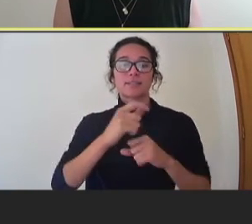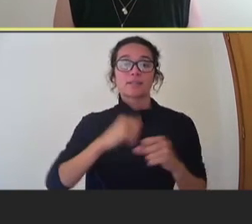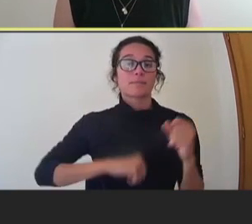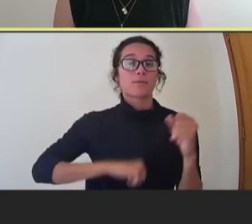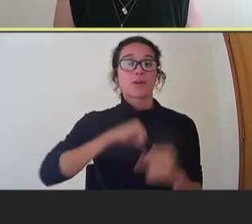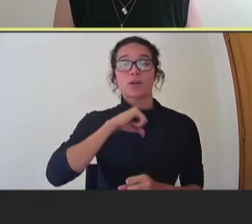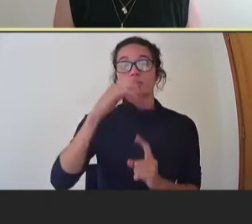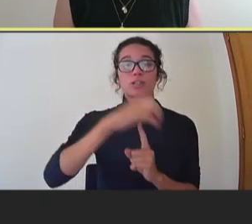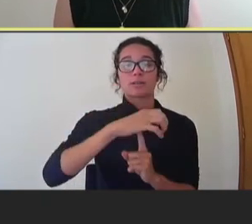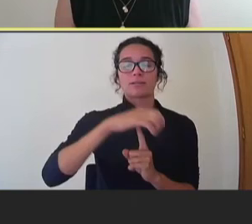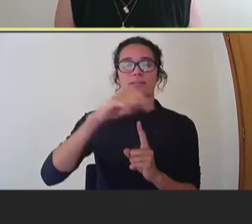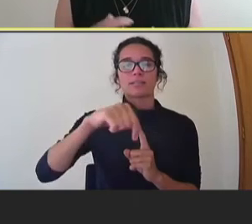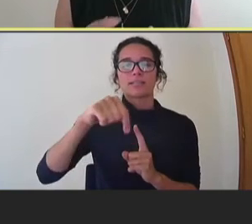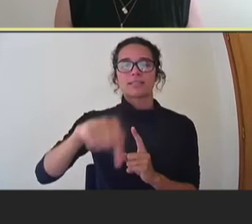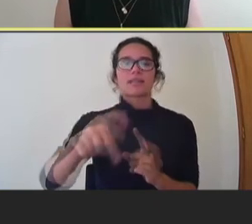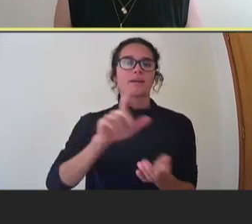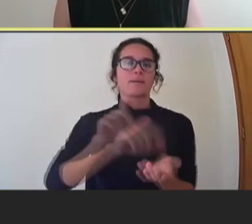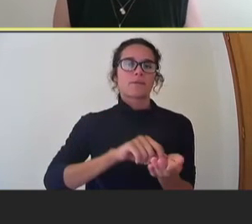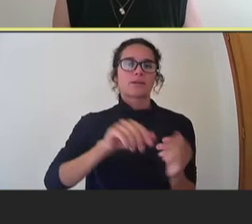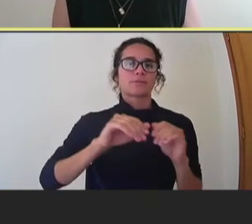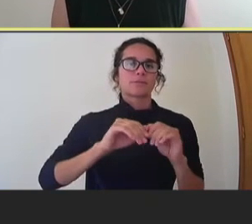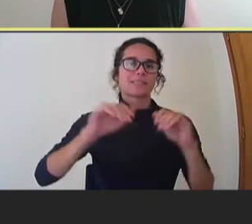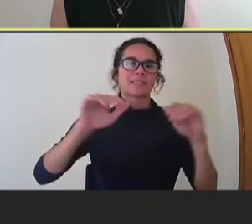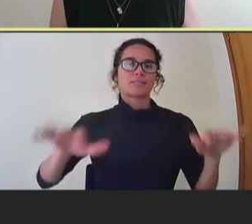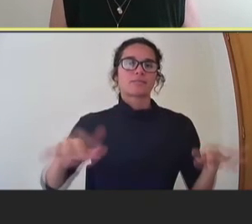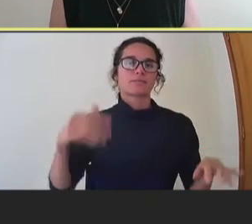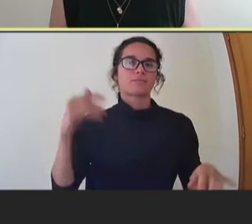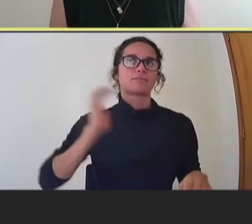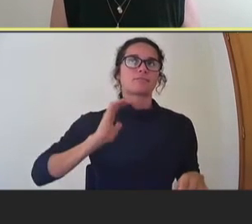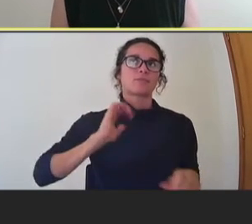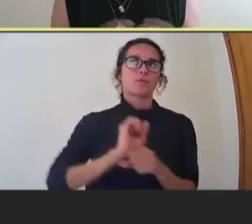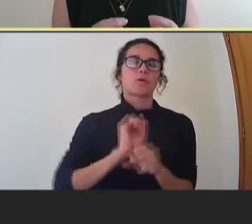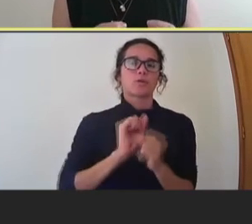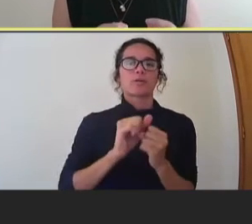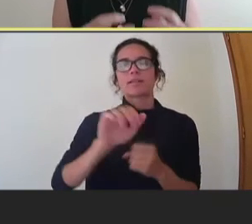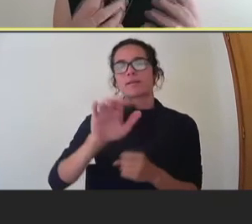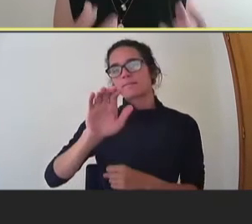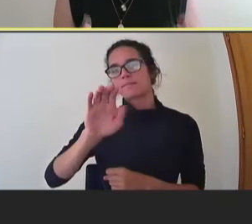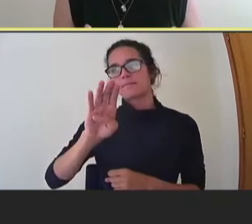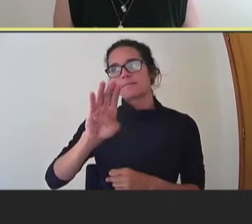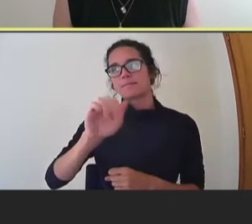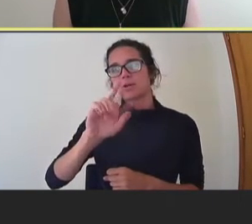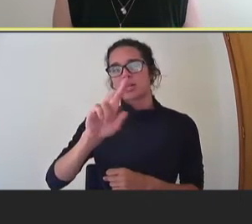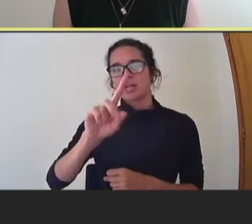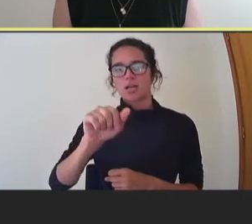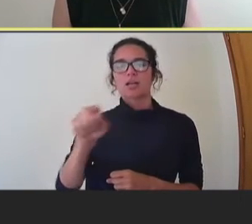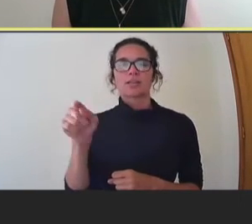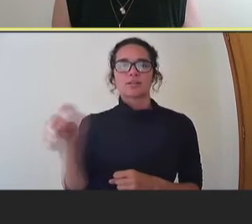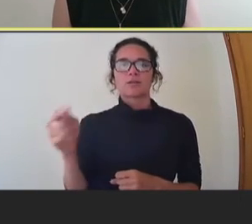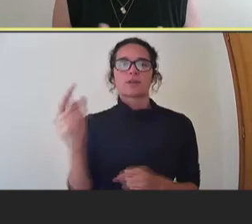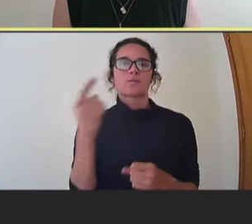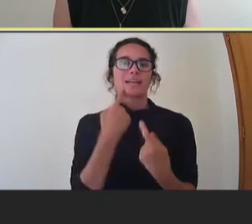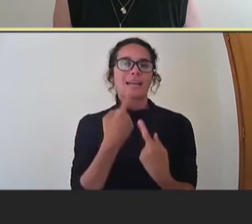release. We've been working with BARDA. This was an announcement to say they had asked us